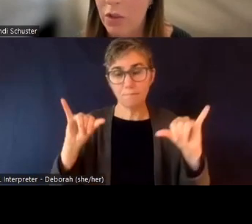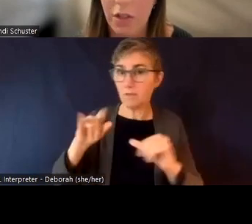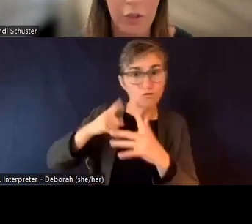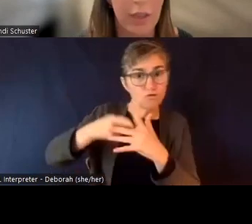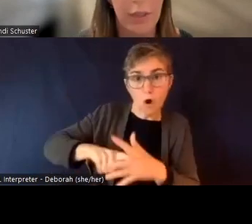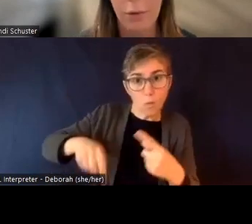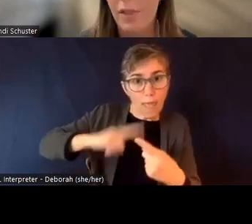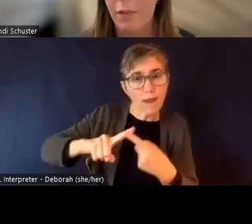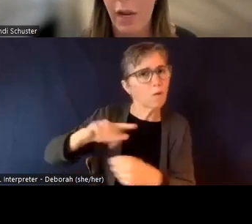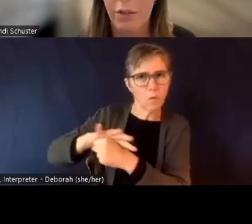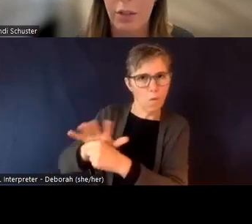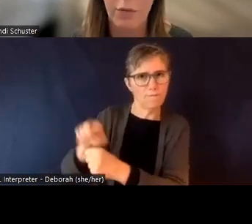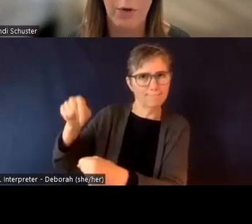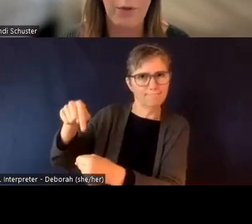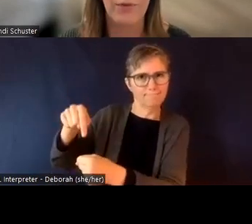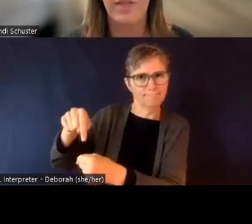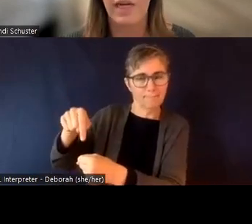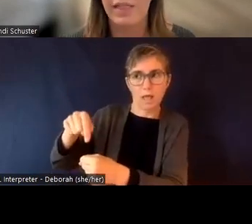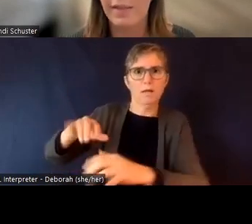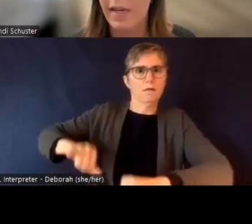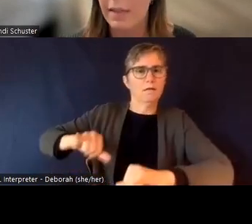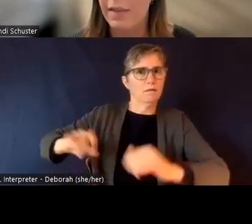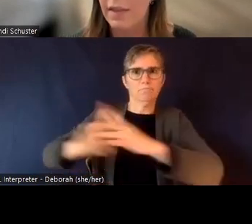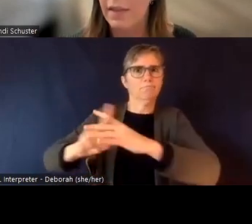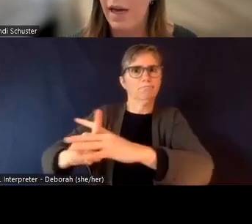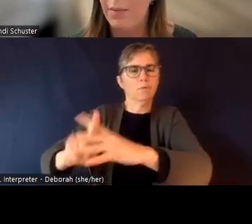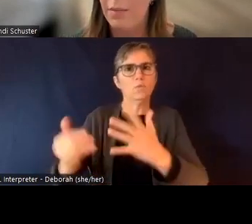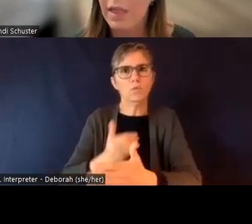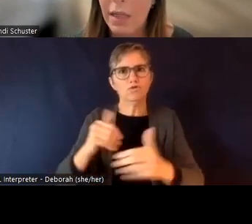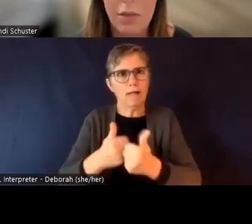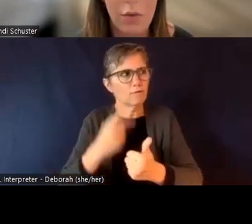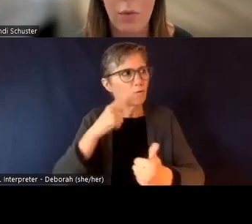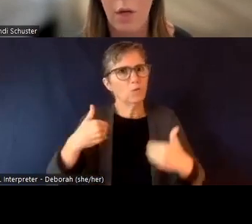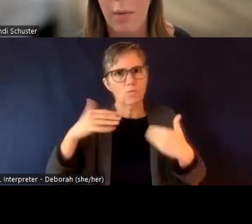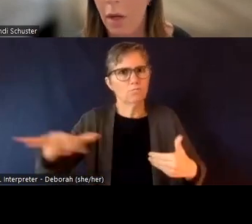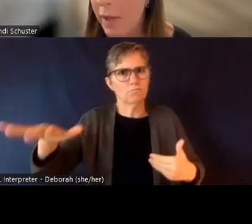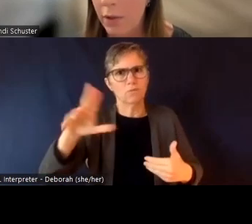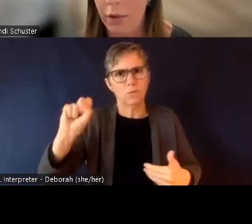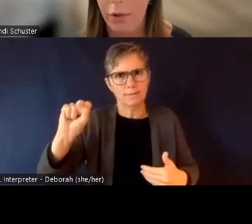which ushered in a new set of challenges for youth in the United States, leading to a mental health